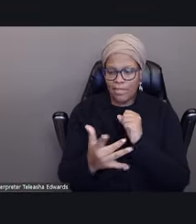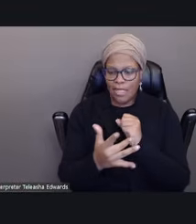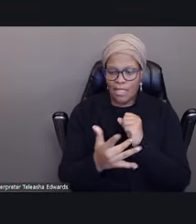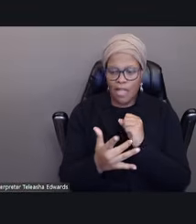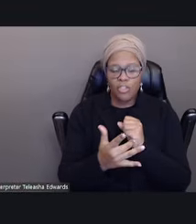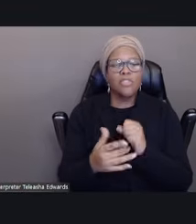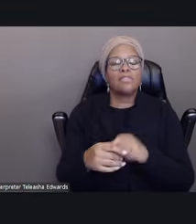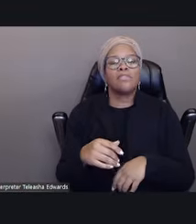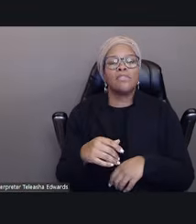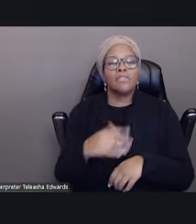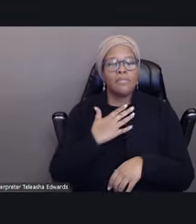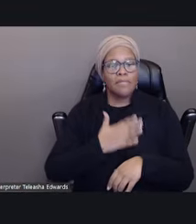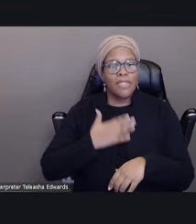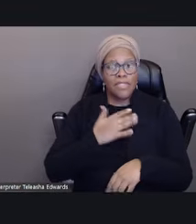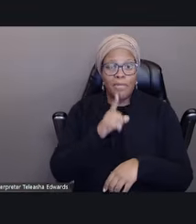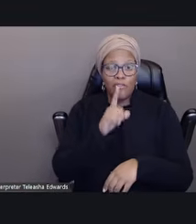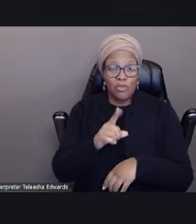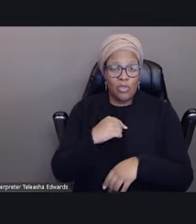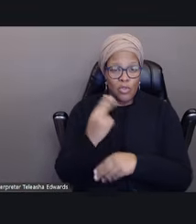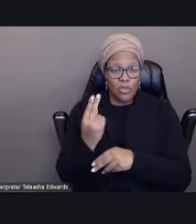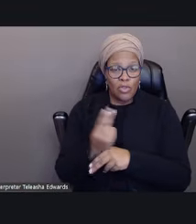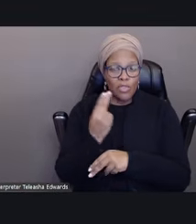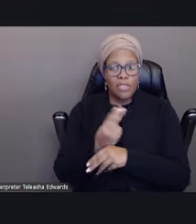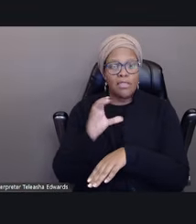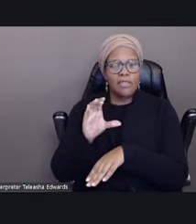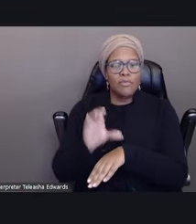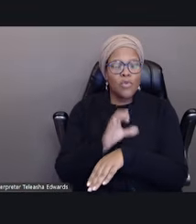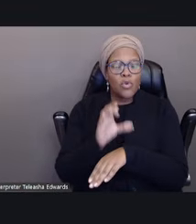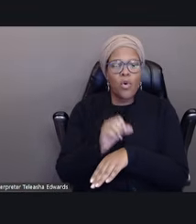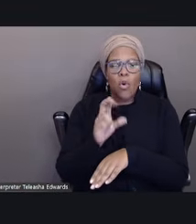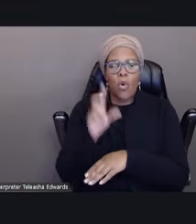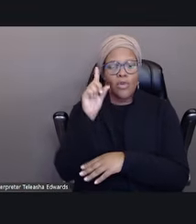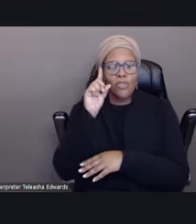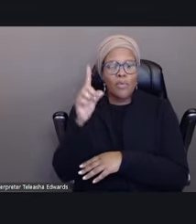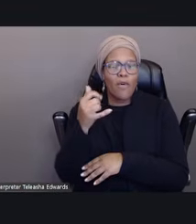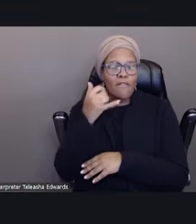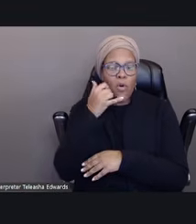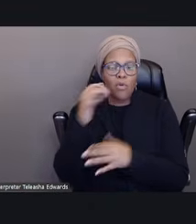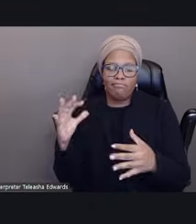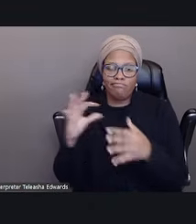Please make sure that you are using a computer or smart phone connected to the internet and the